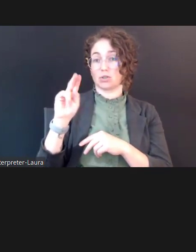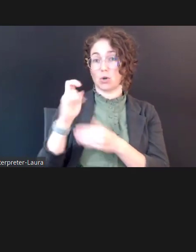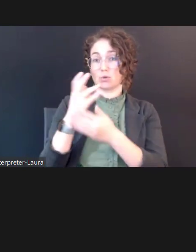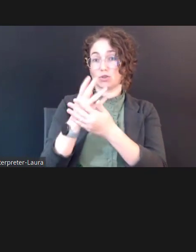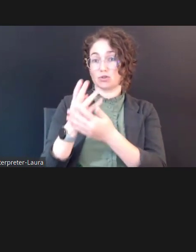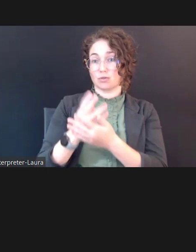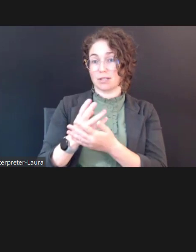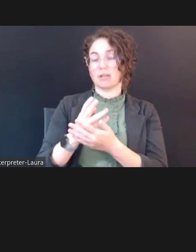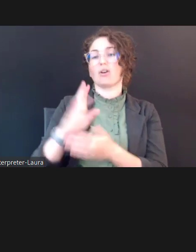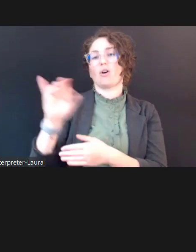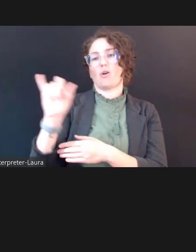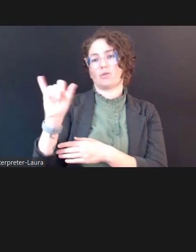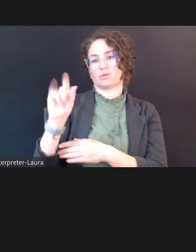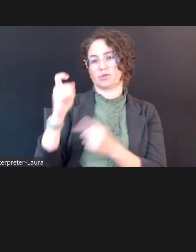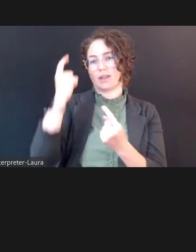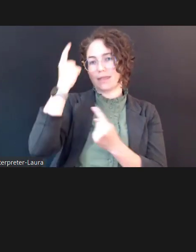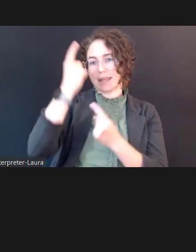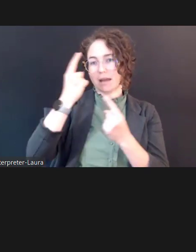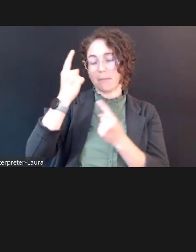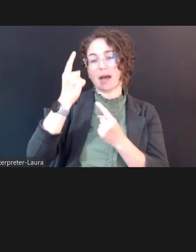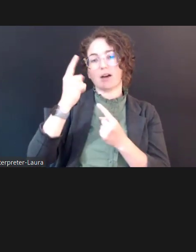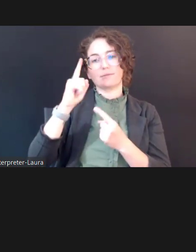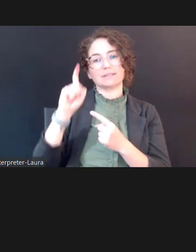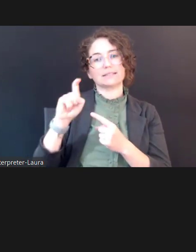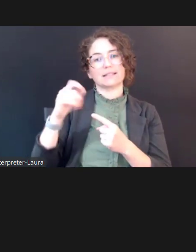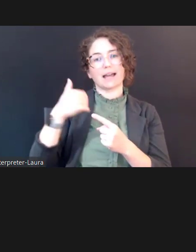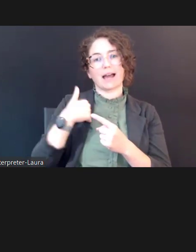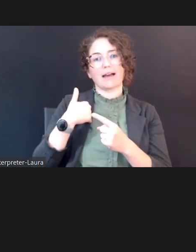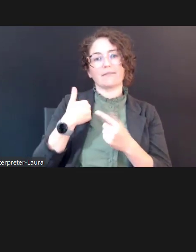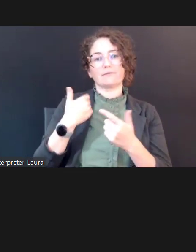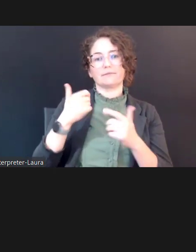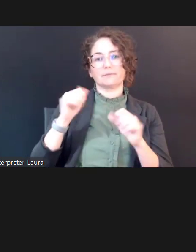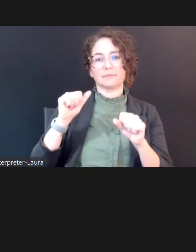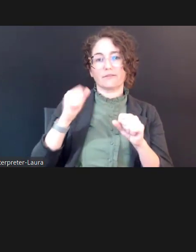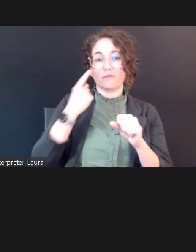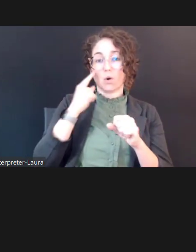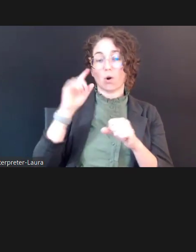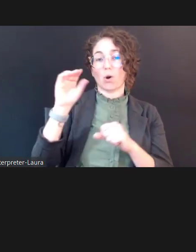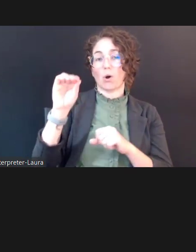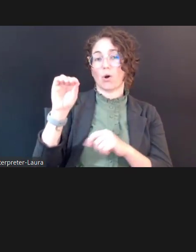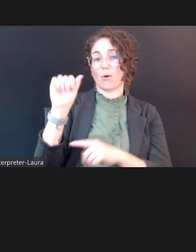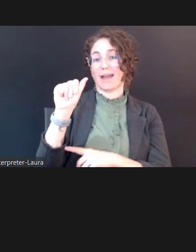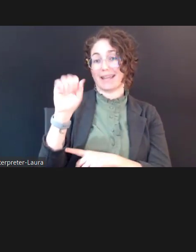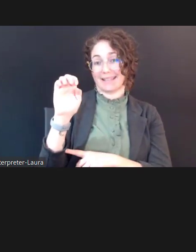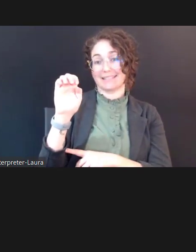about and be equipped with OAEs, so that you have a strategy for that